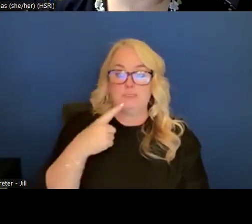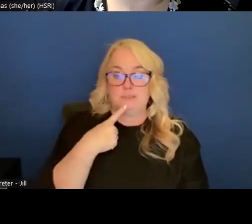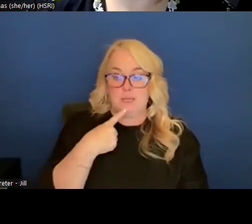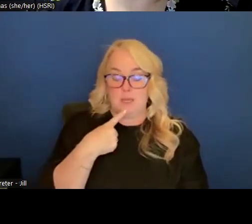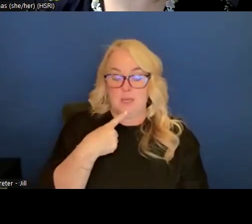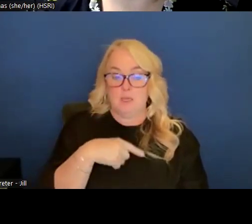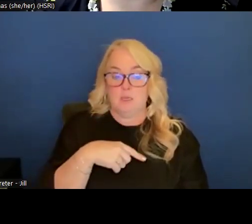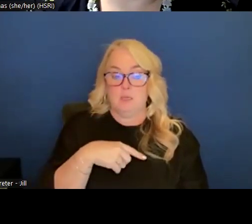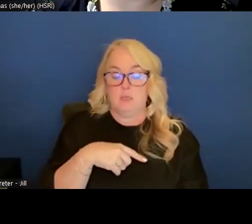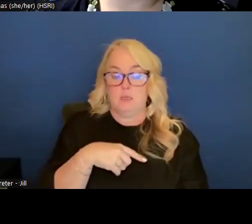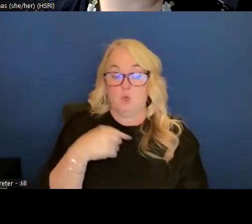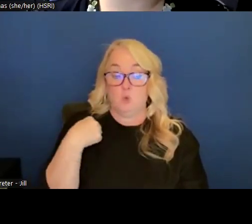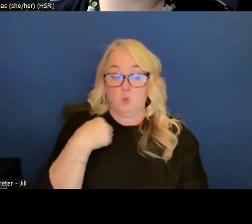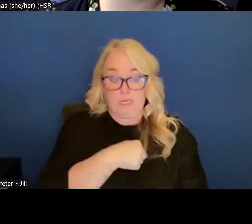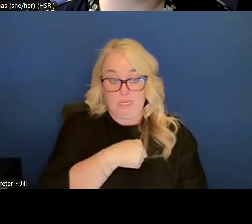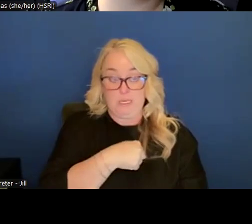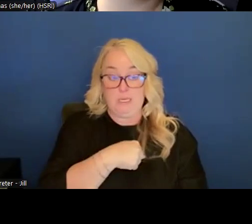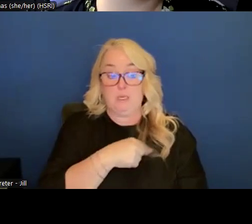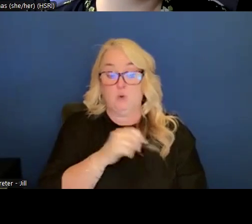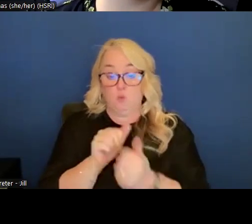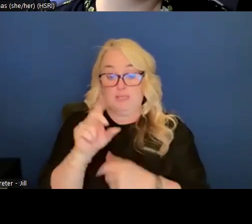that―because we as people with disabilities have, for so long,